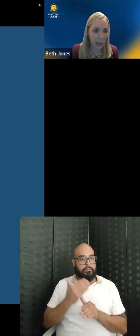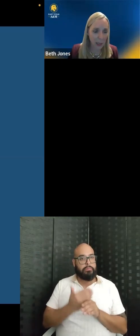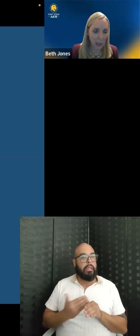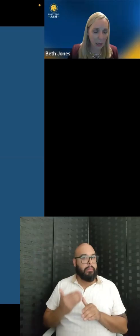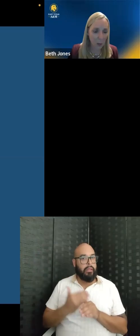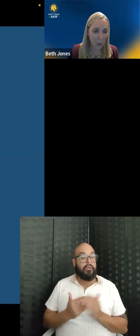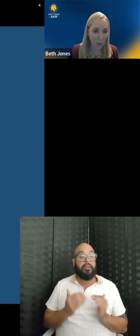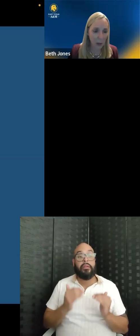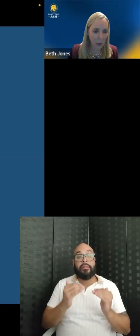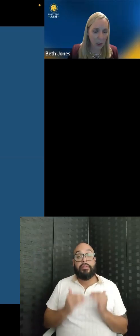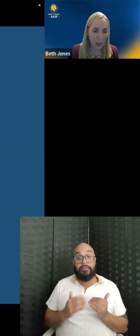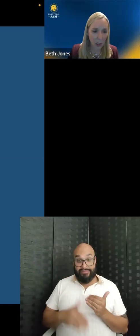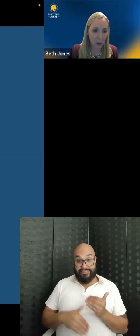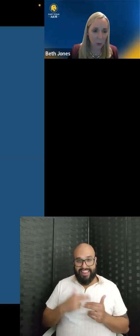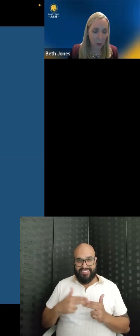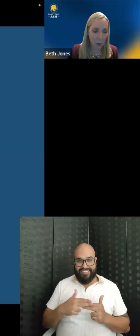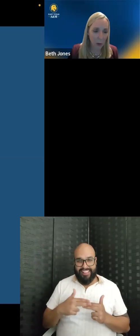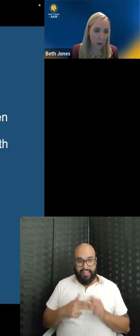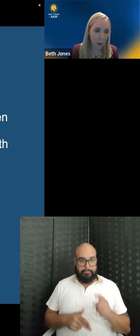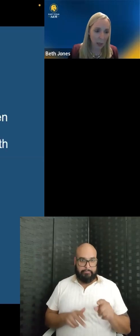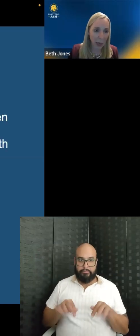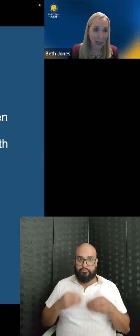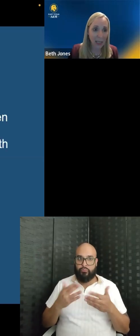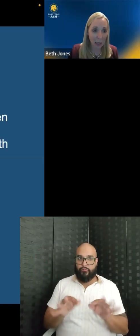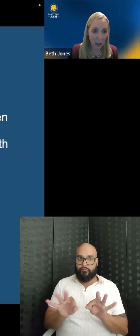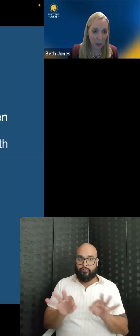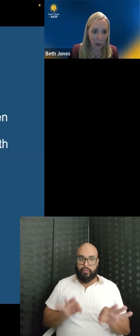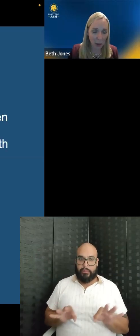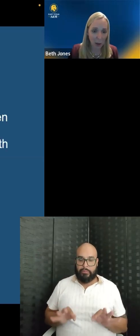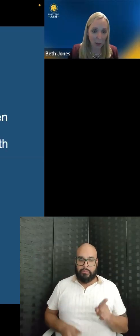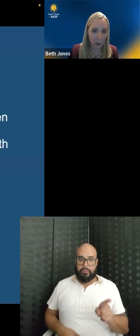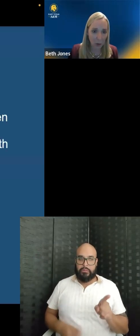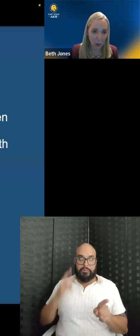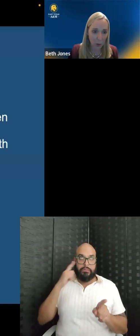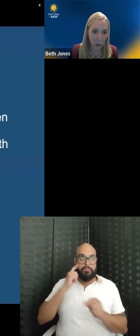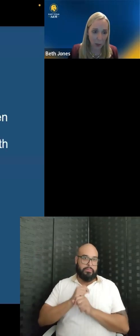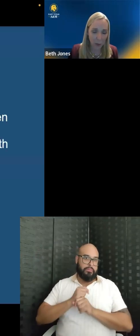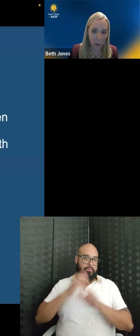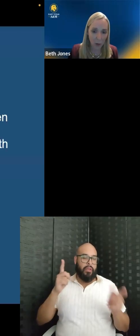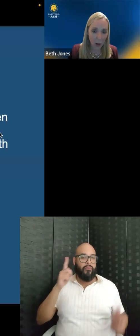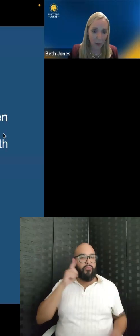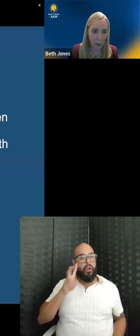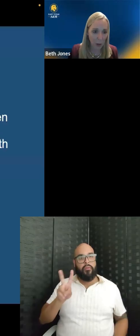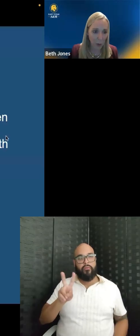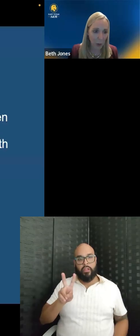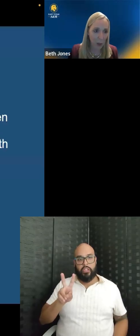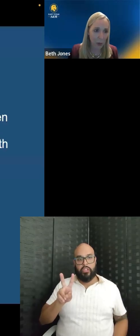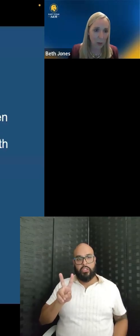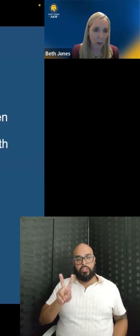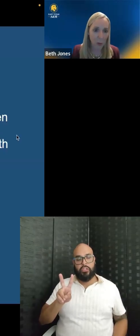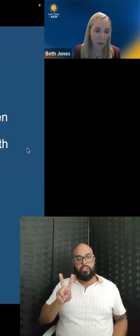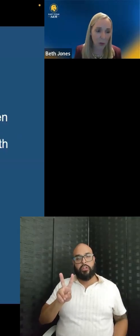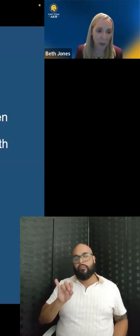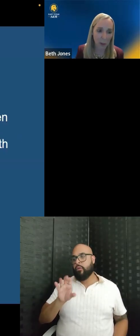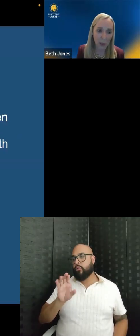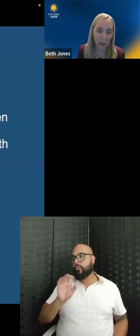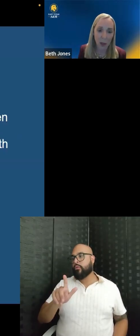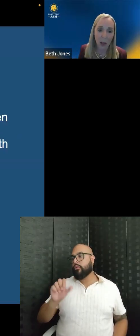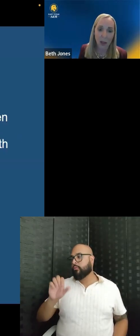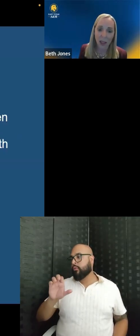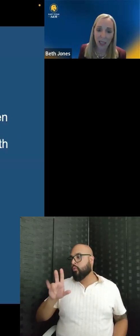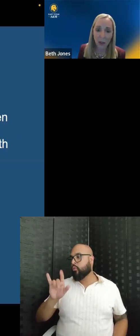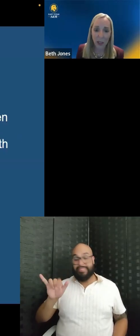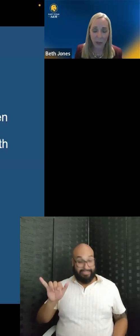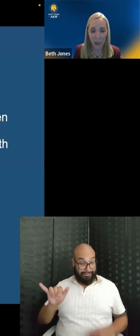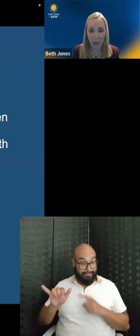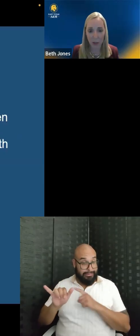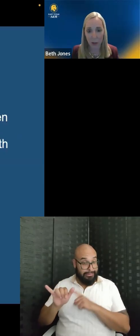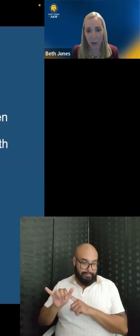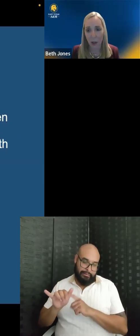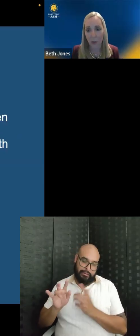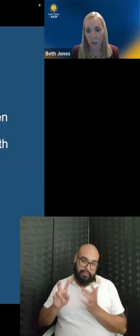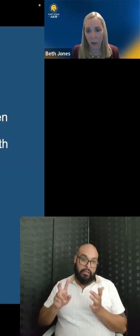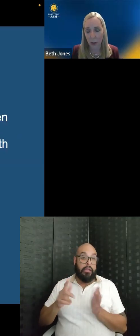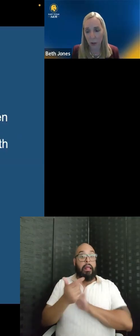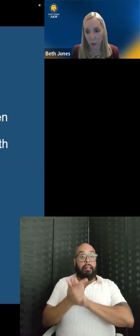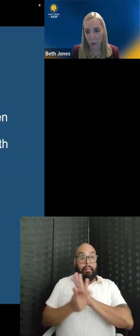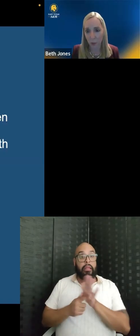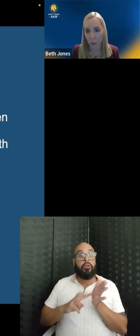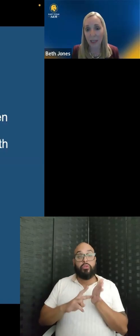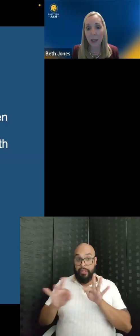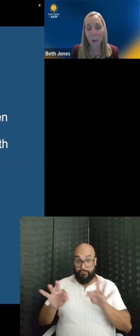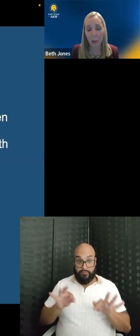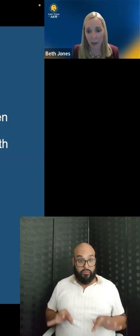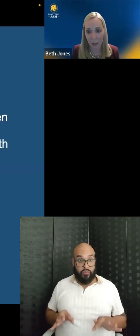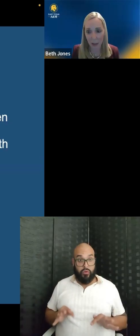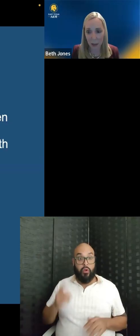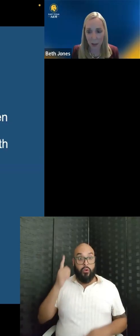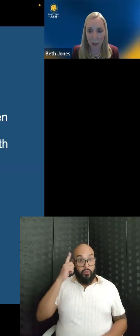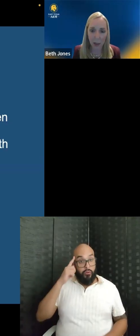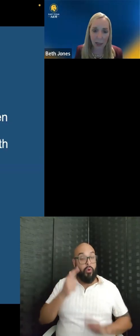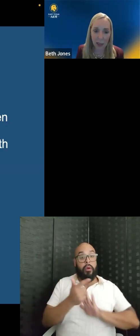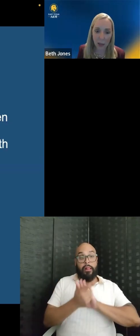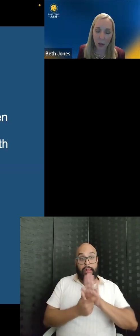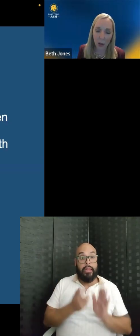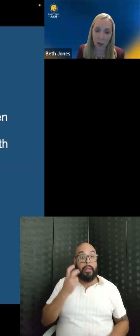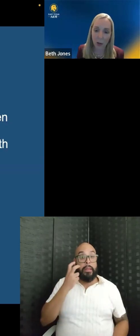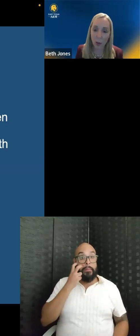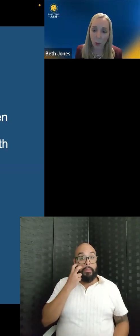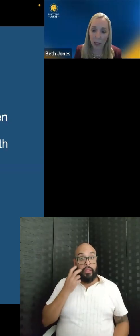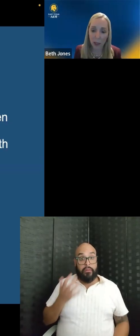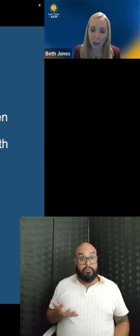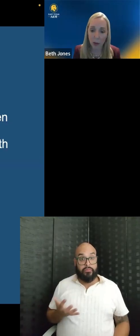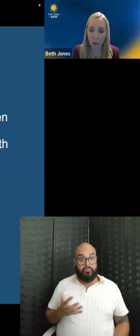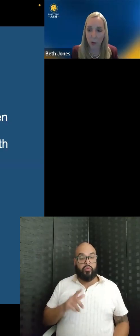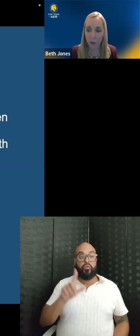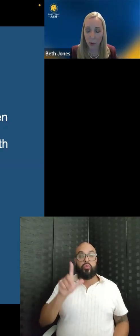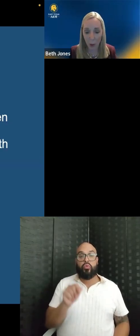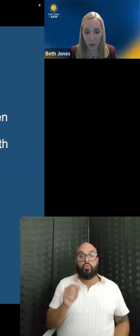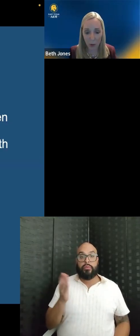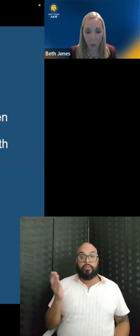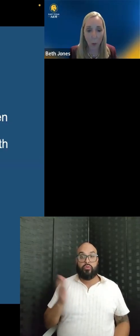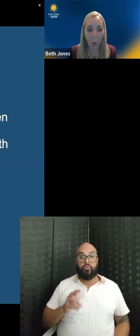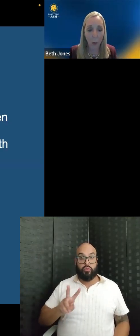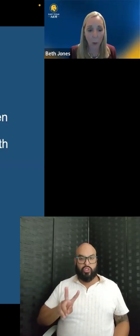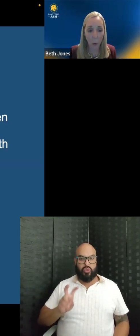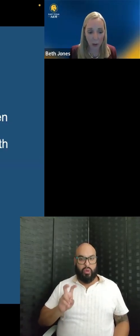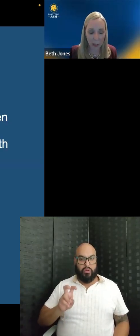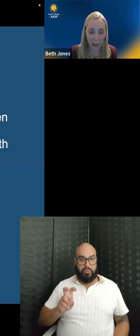But the next slide, just to give you an idea of visual acuity, if you're not familiar with working with students with visual impairments, the legal definition of, you know, for legal blindness is 20 over 200 or worse.